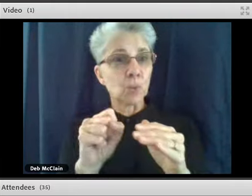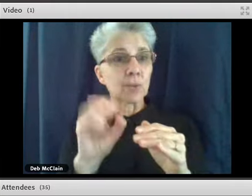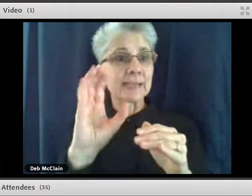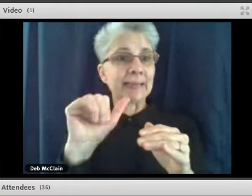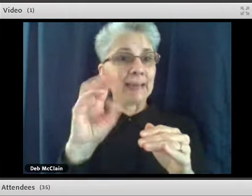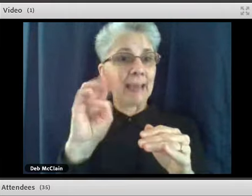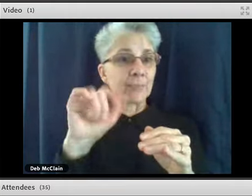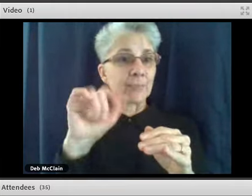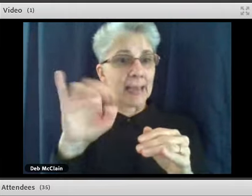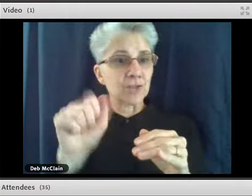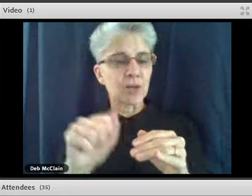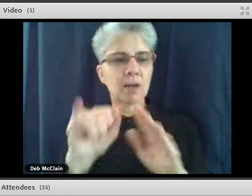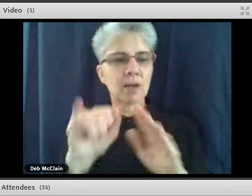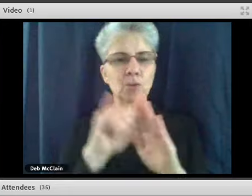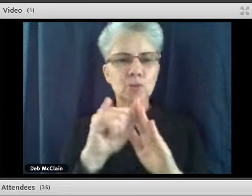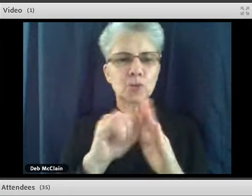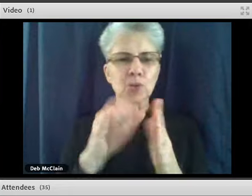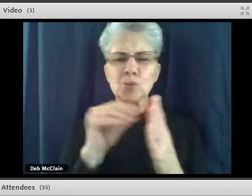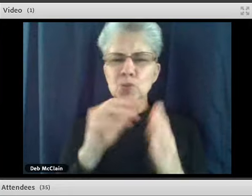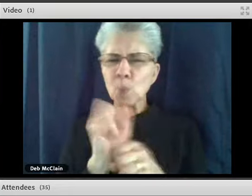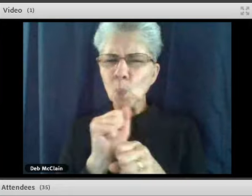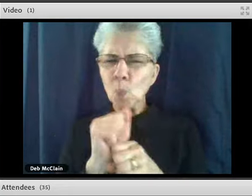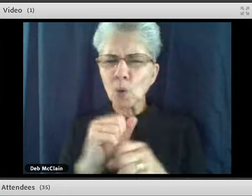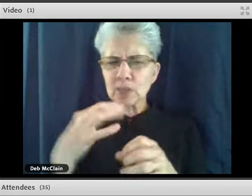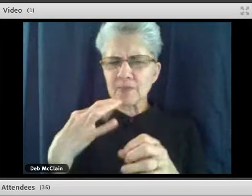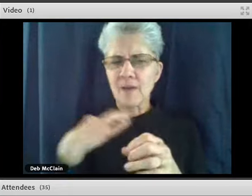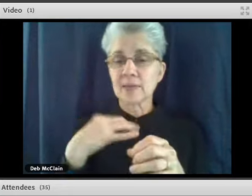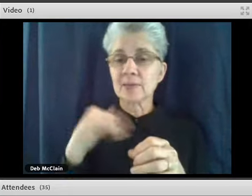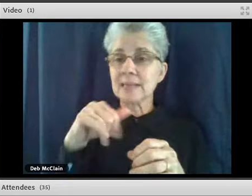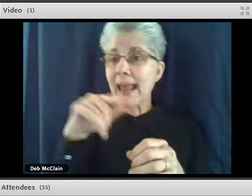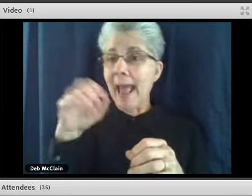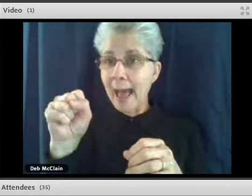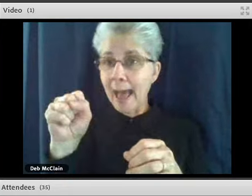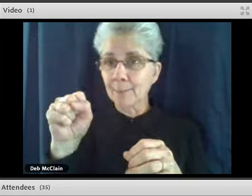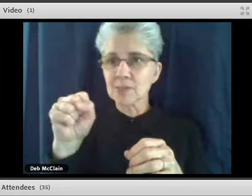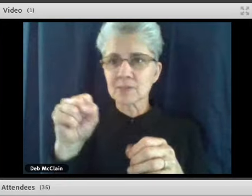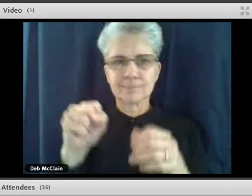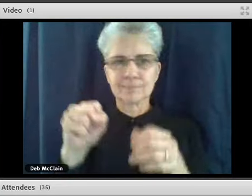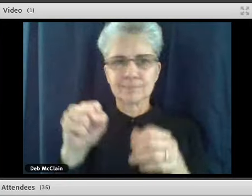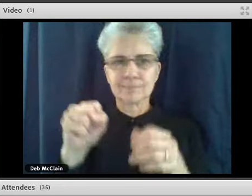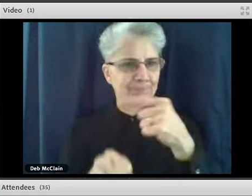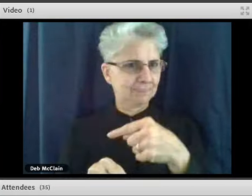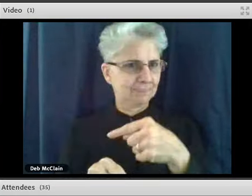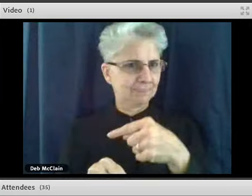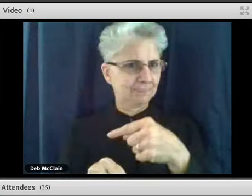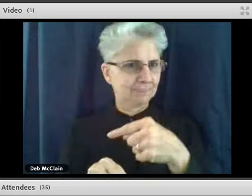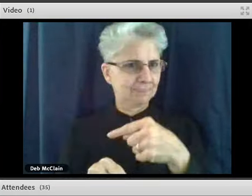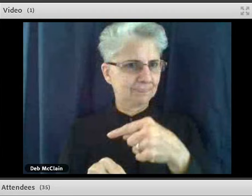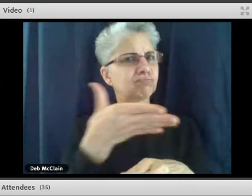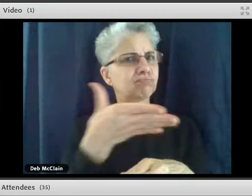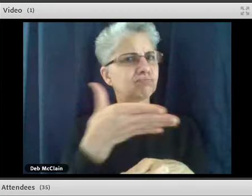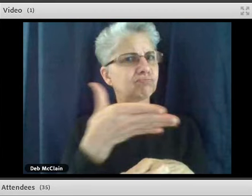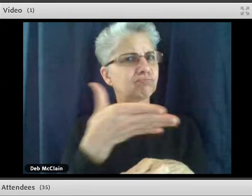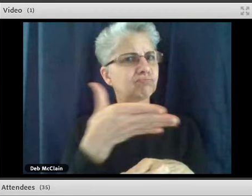There's some capacity tools in Camtasia, YouTube. You can ask student workers, volunteers. There's also apps that will actually record it for you.